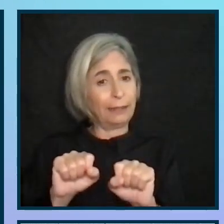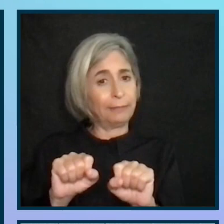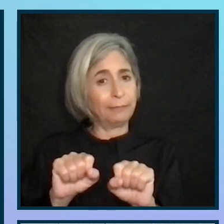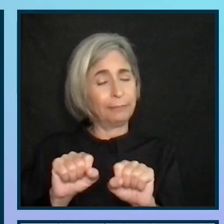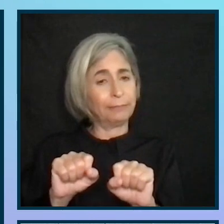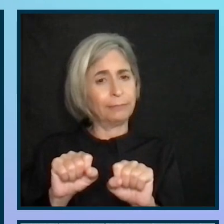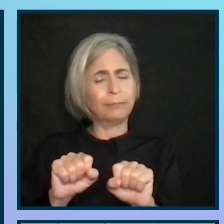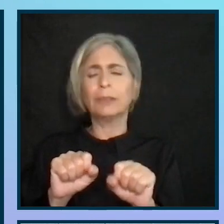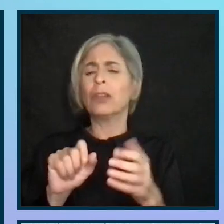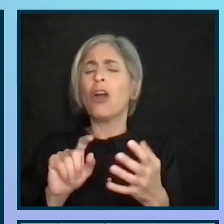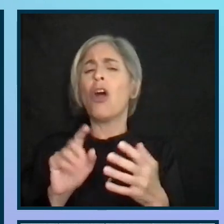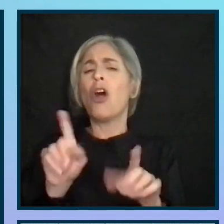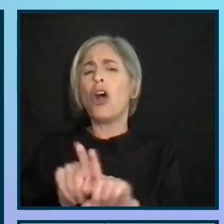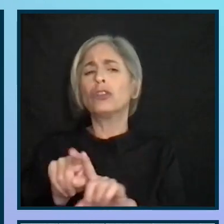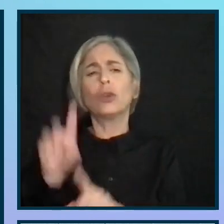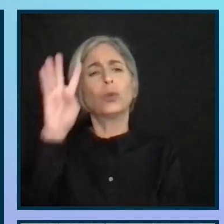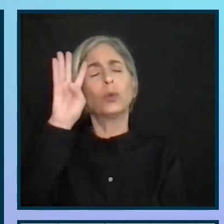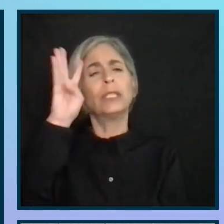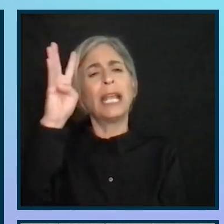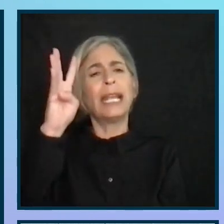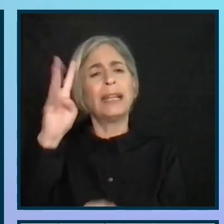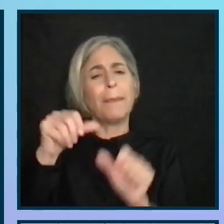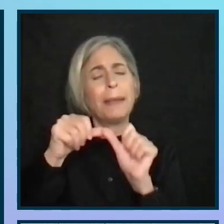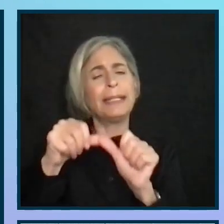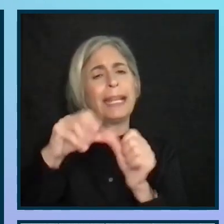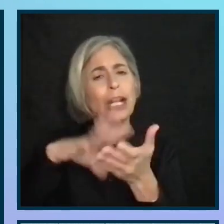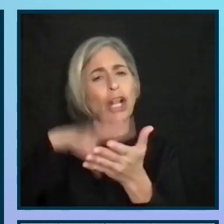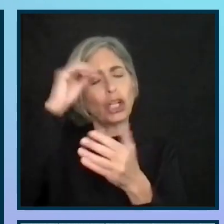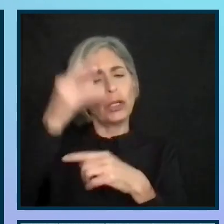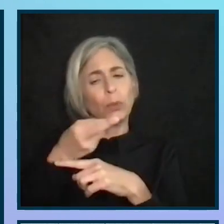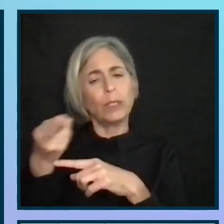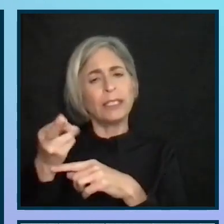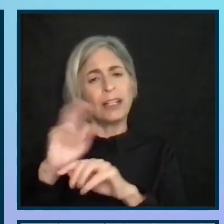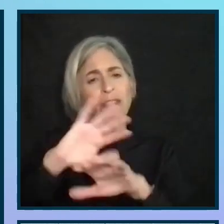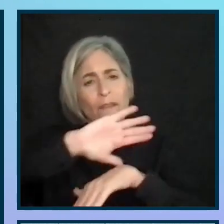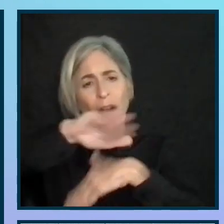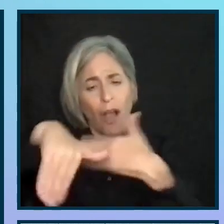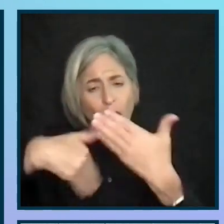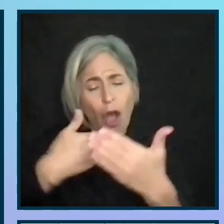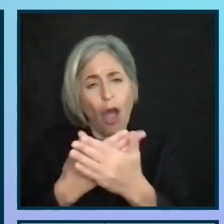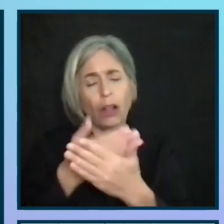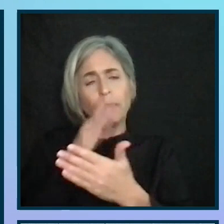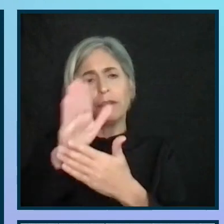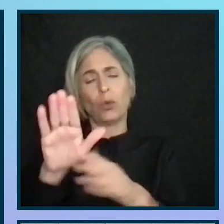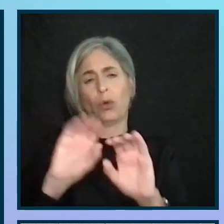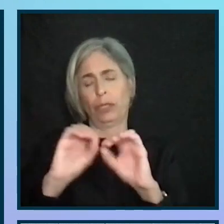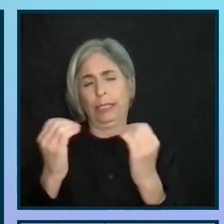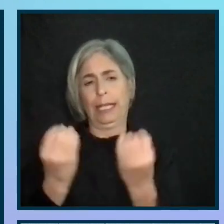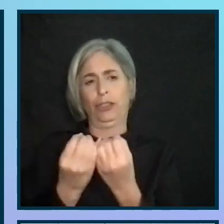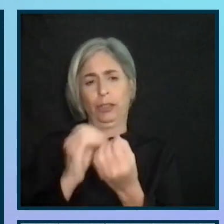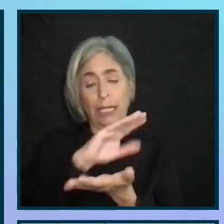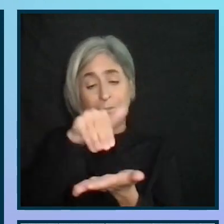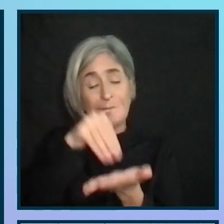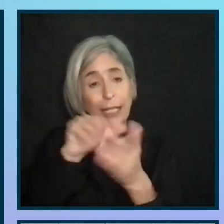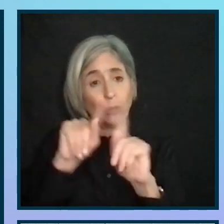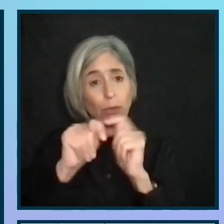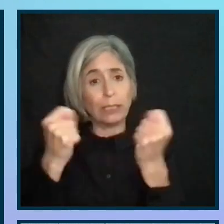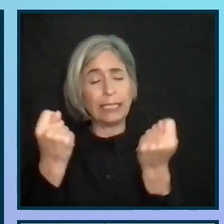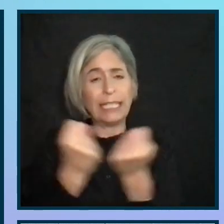and create and maintain the learning resources for your entire organization. The central team can be implemented as a hub and spoke model